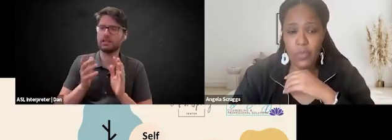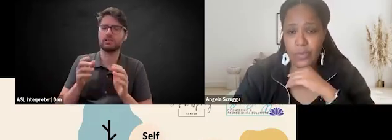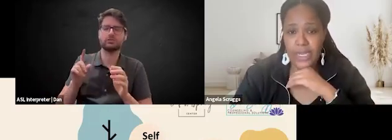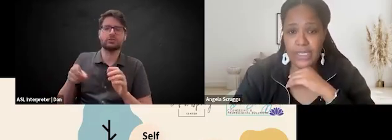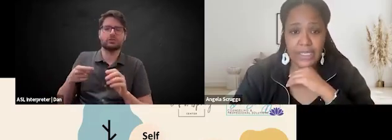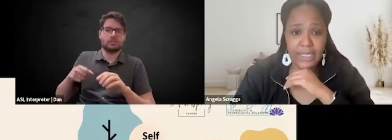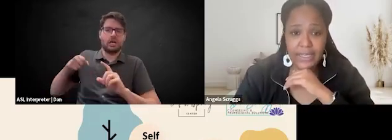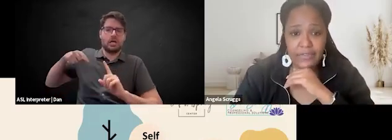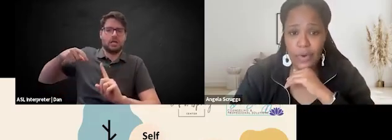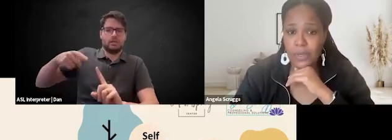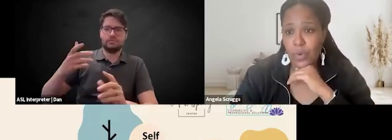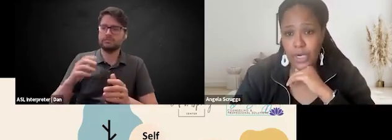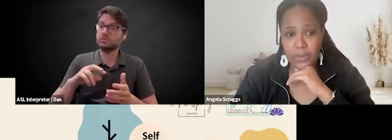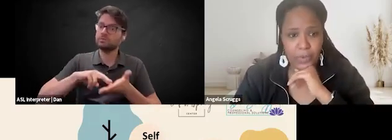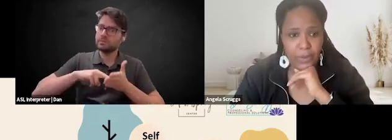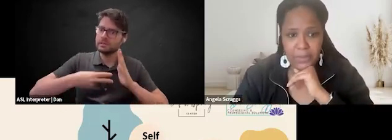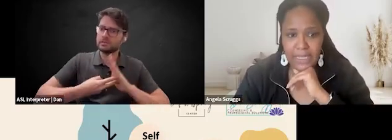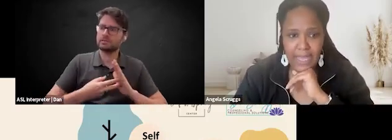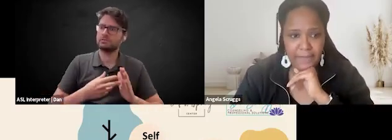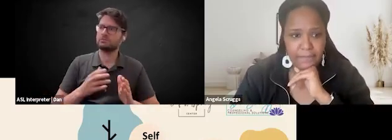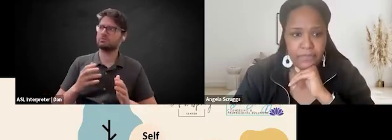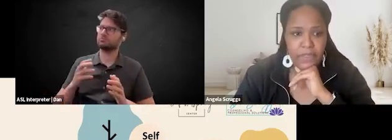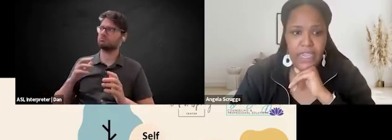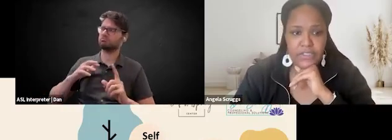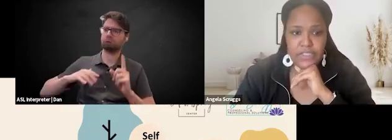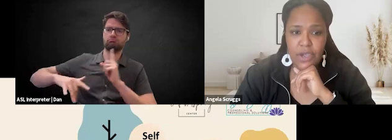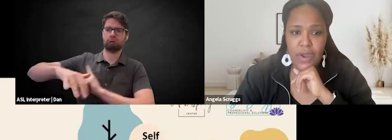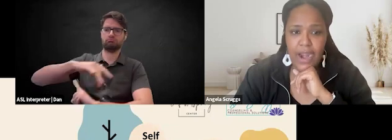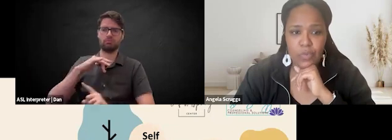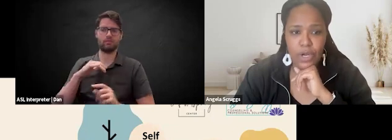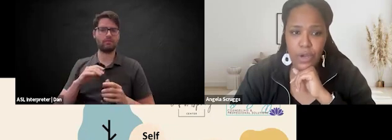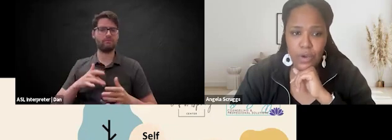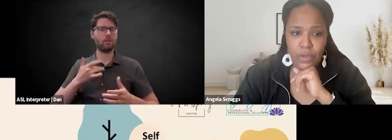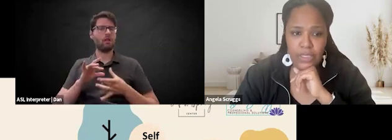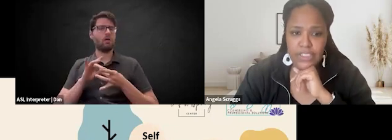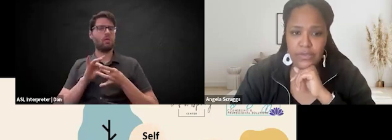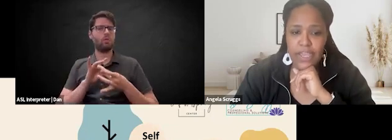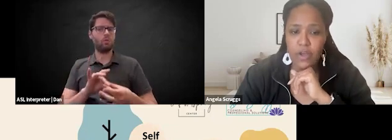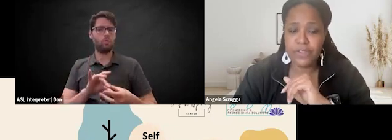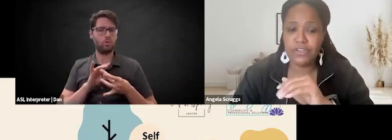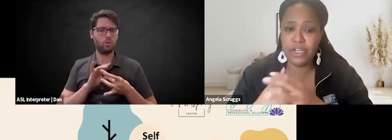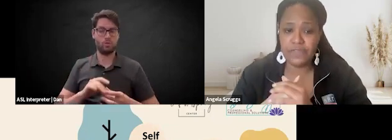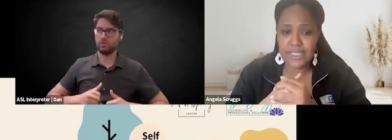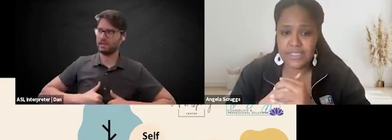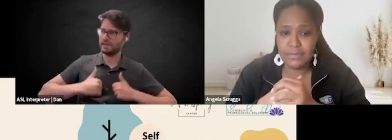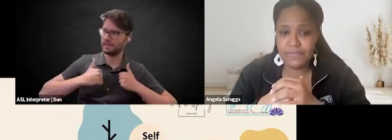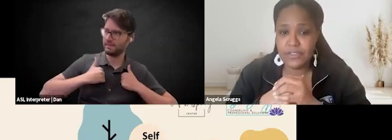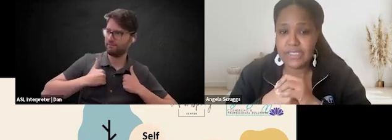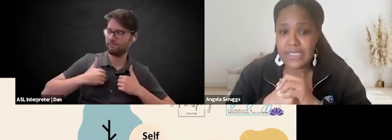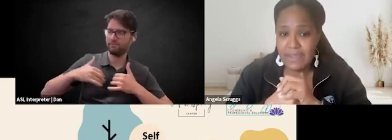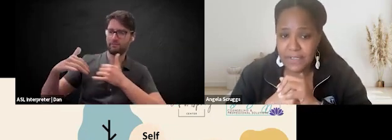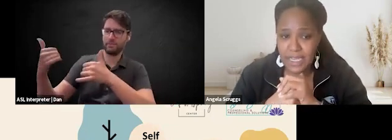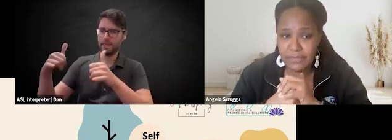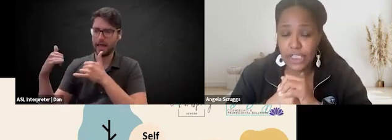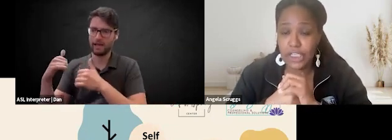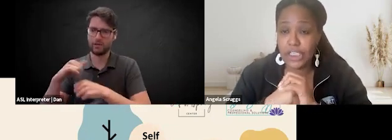where we live, where we work, where we play. And so our role is to help the nervous system feel safe enough